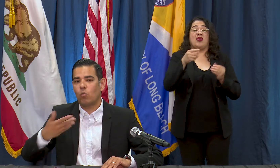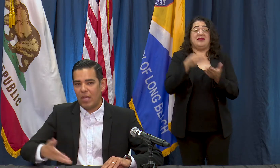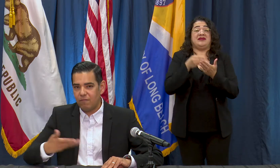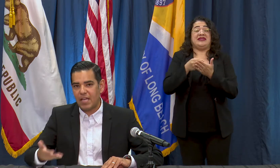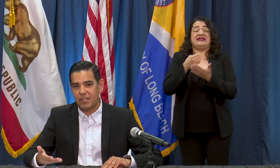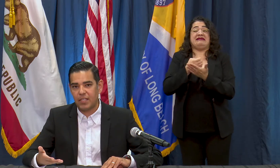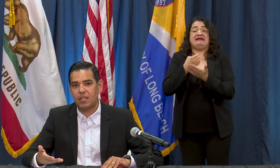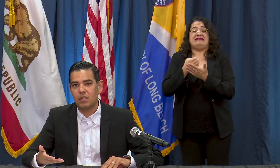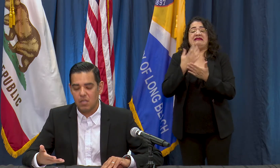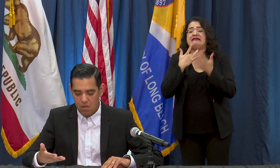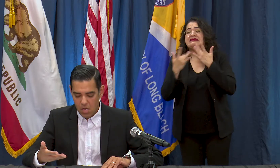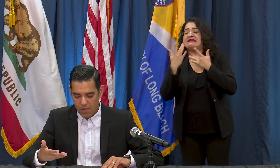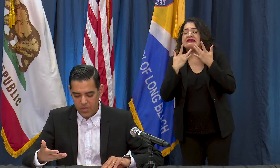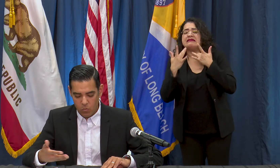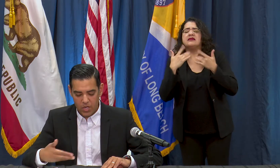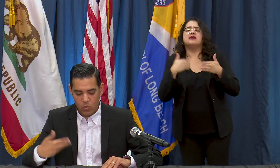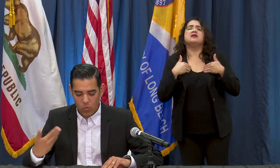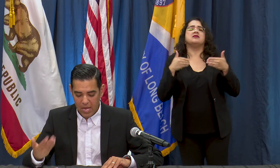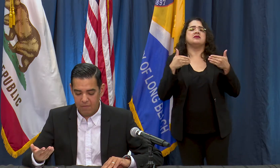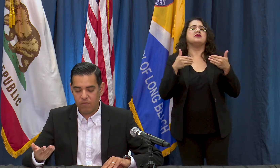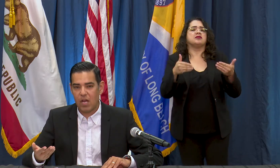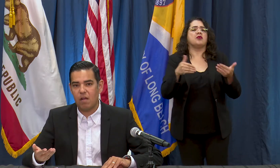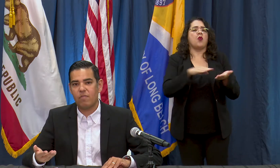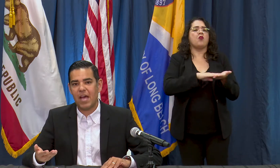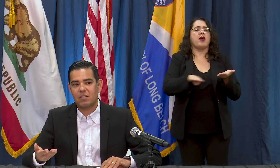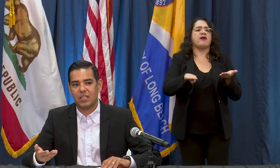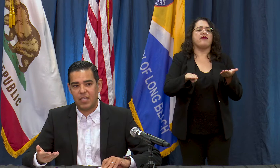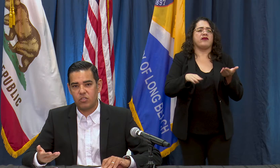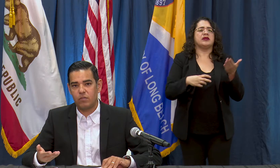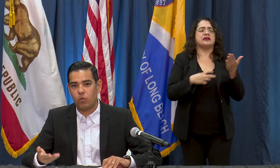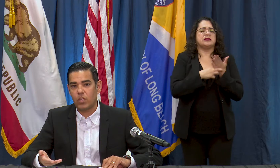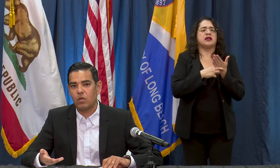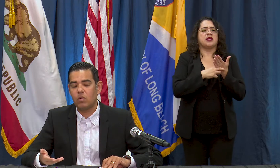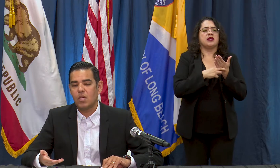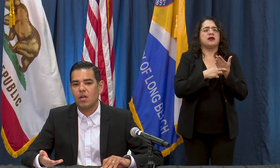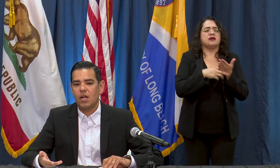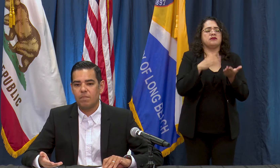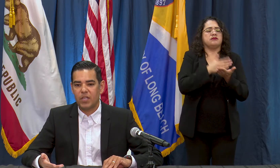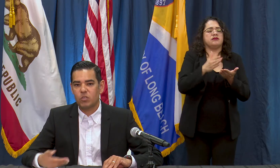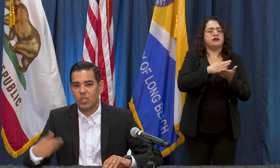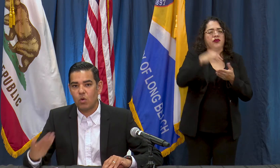waive that ticket and we're gonna waive that citation for you because we know a